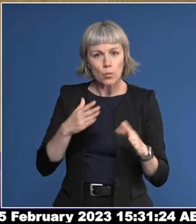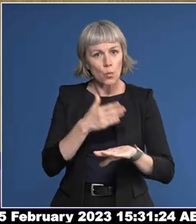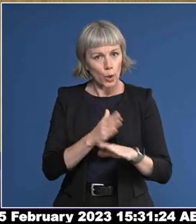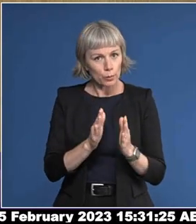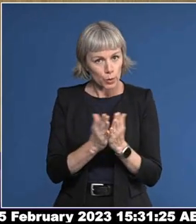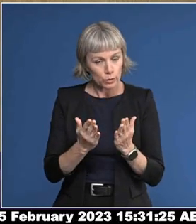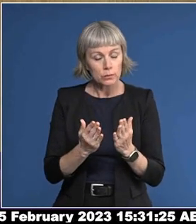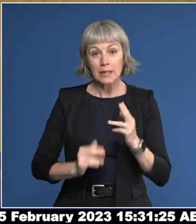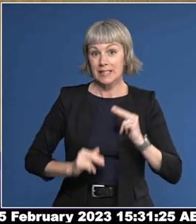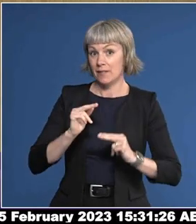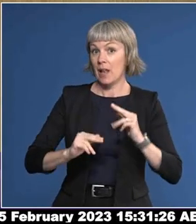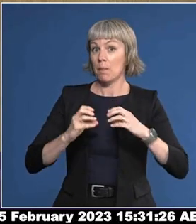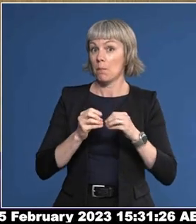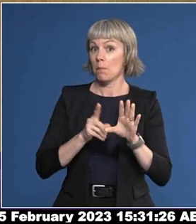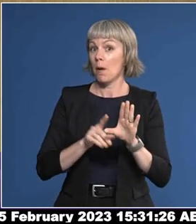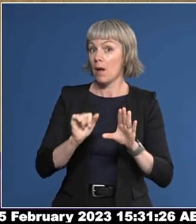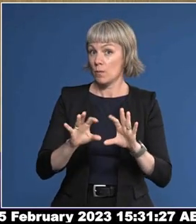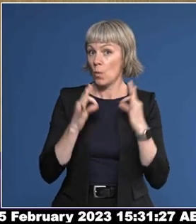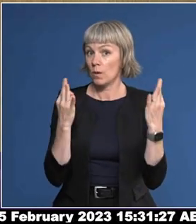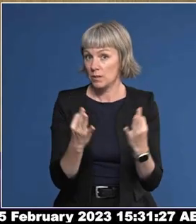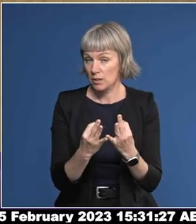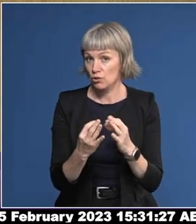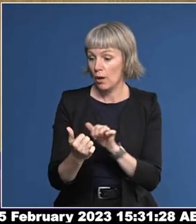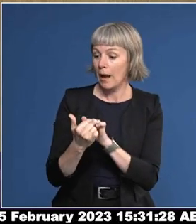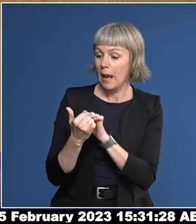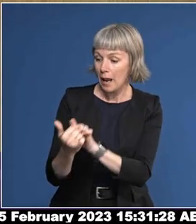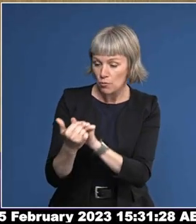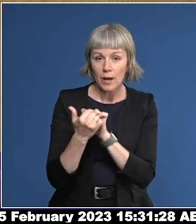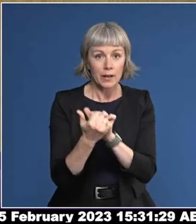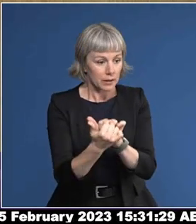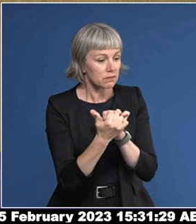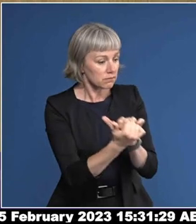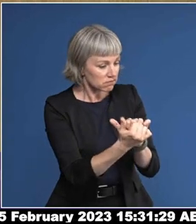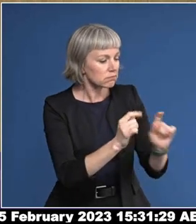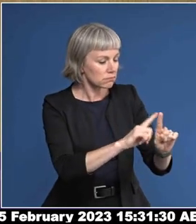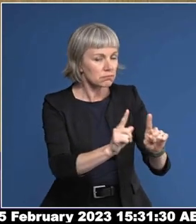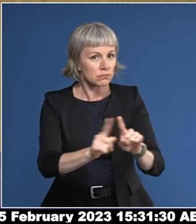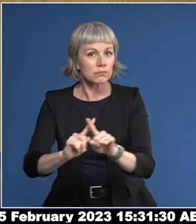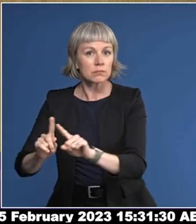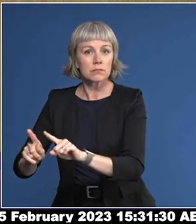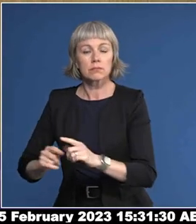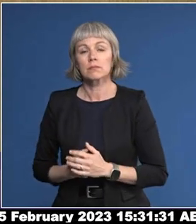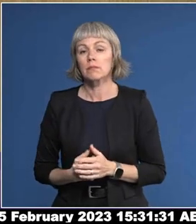in collaboration with a number of entities, including people with disability.